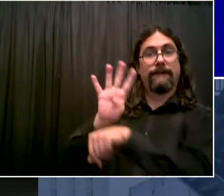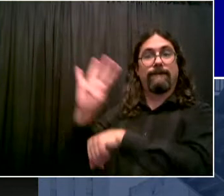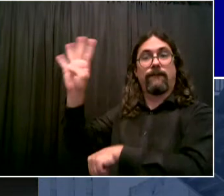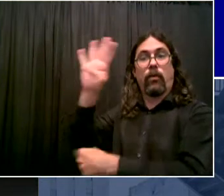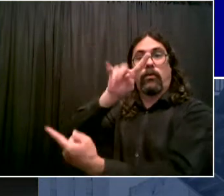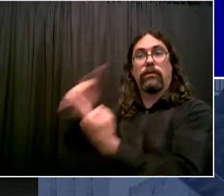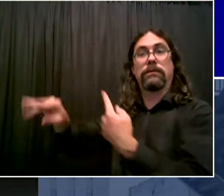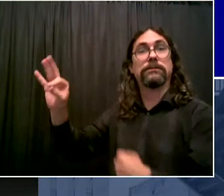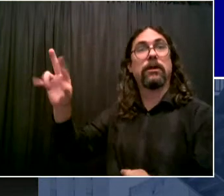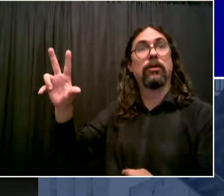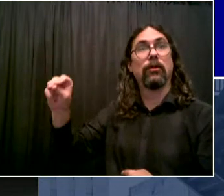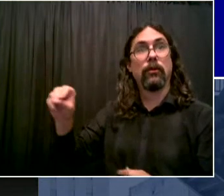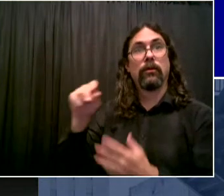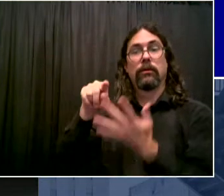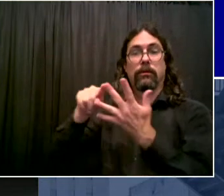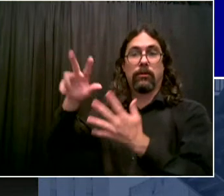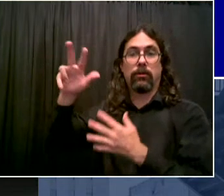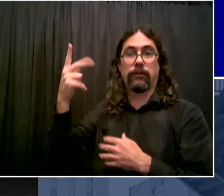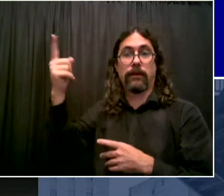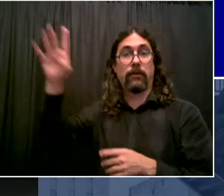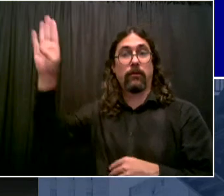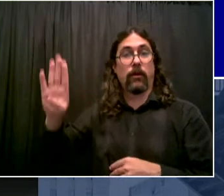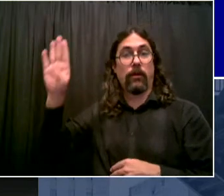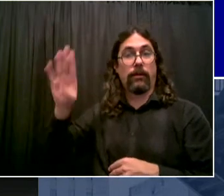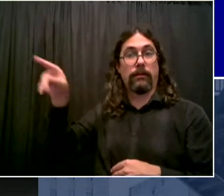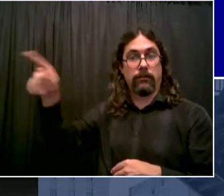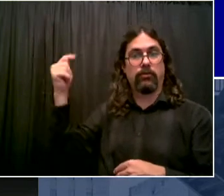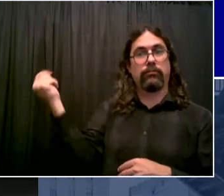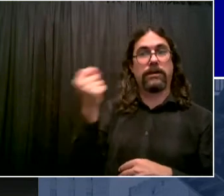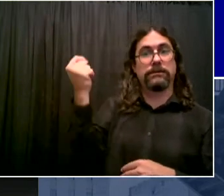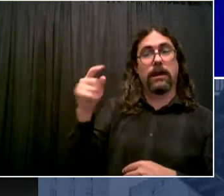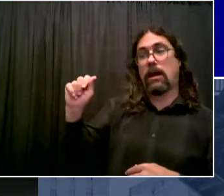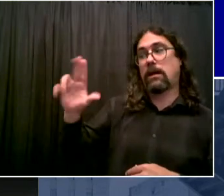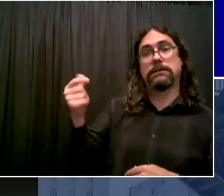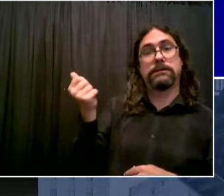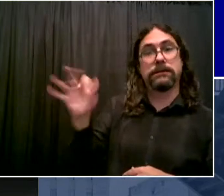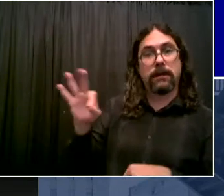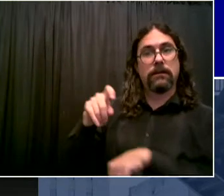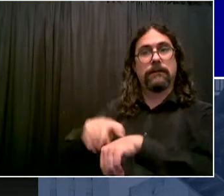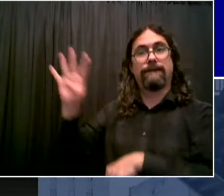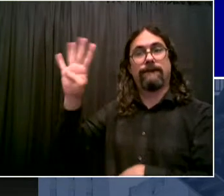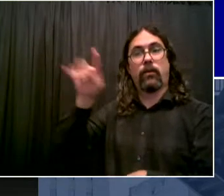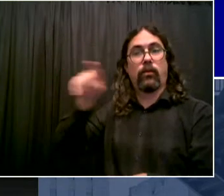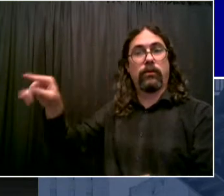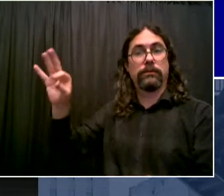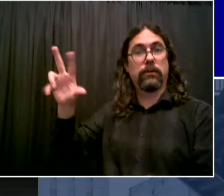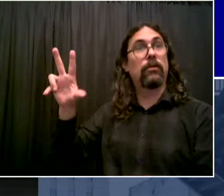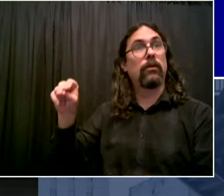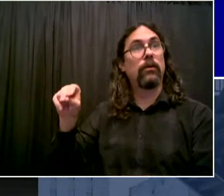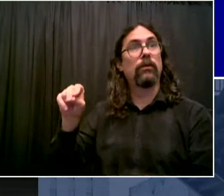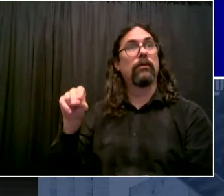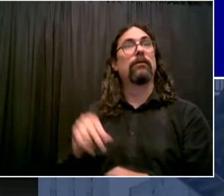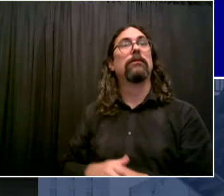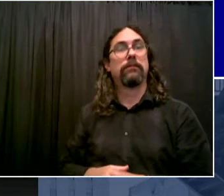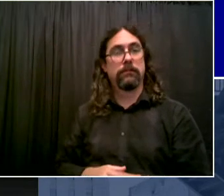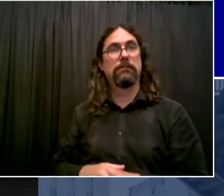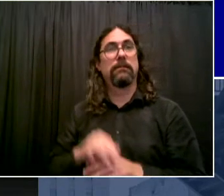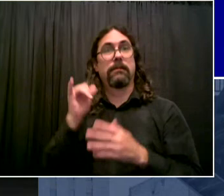EVENING. SECOND IS STATEN ISLAND, TUESDAY, AUGUST 17, 4:00 P.M.